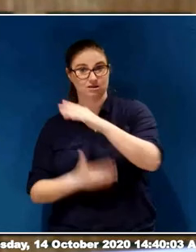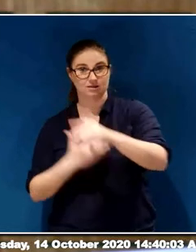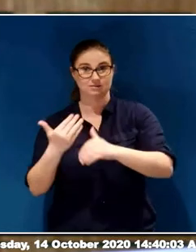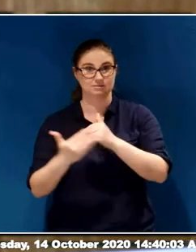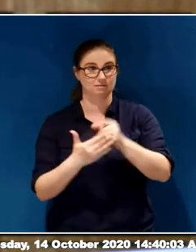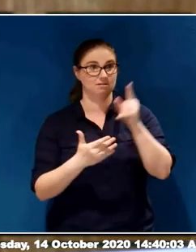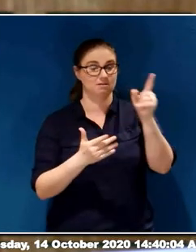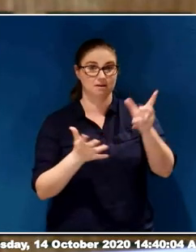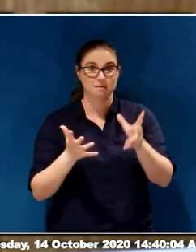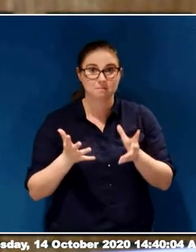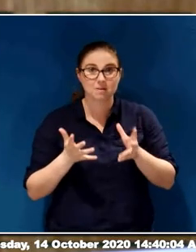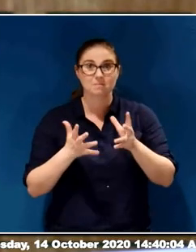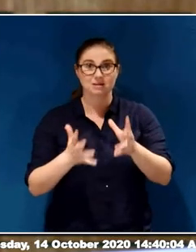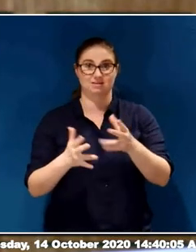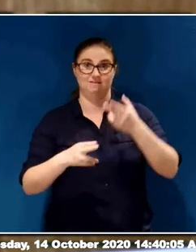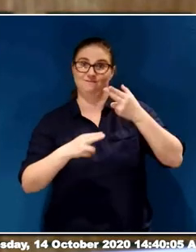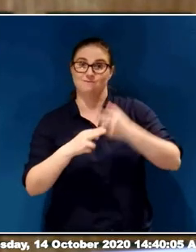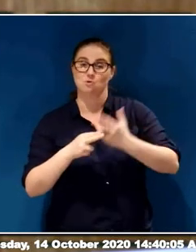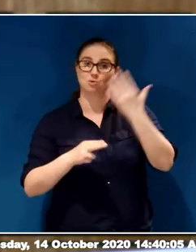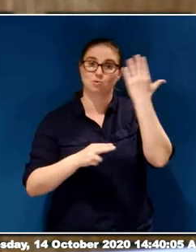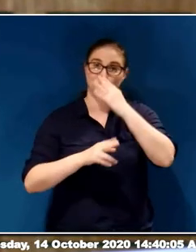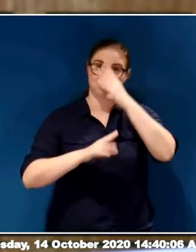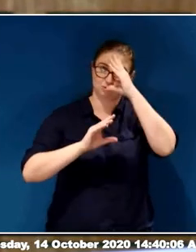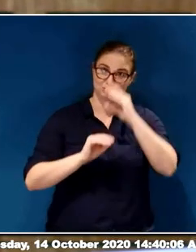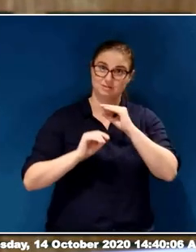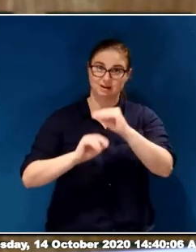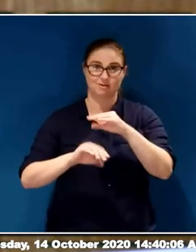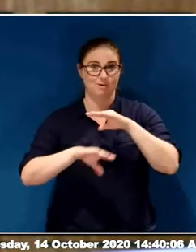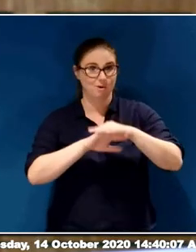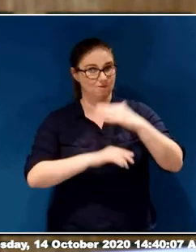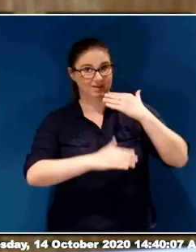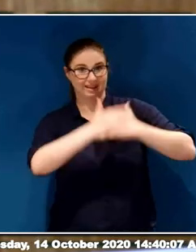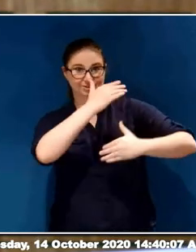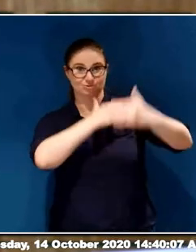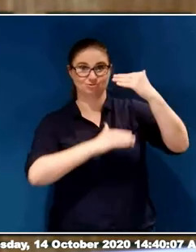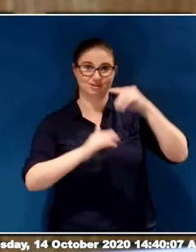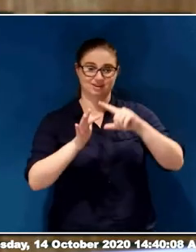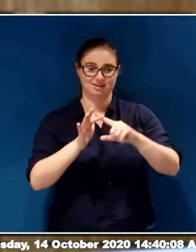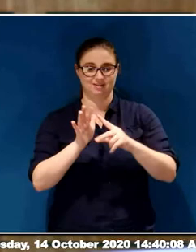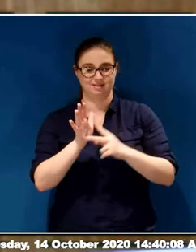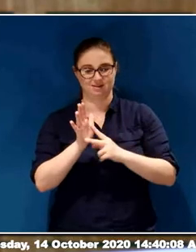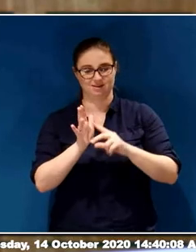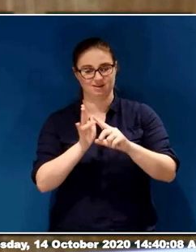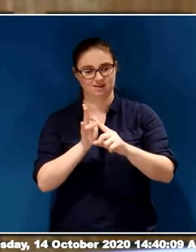It surprises me that they are such a beacon of light in this respect. How many schools did you visit?